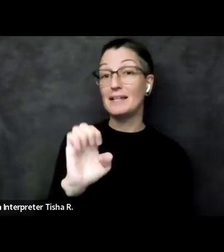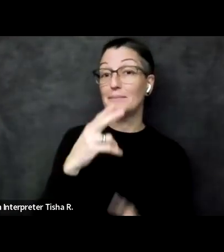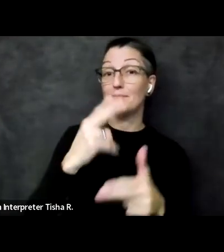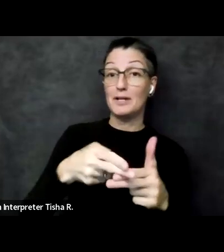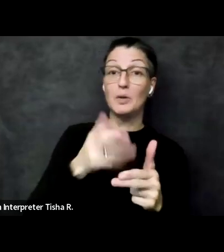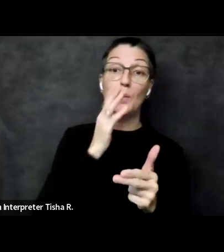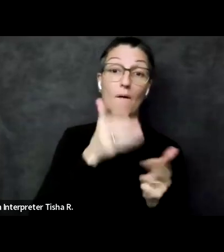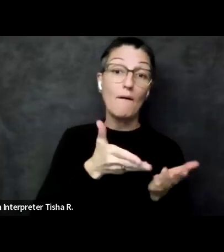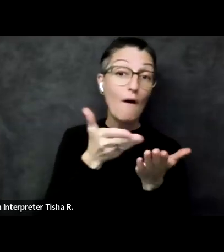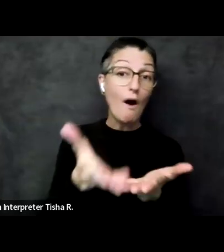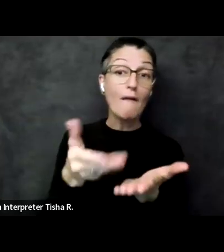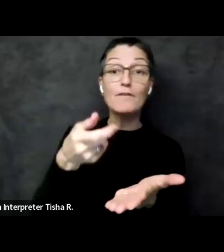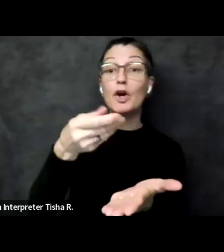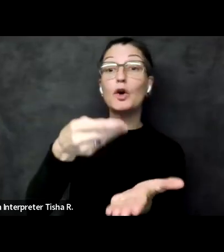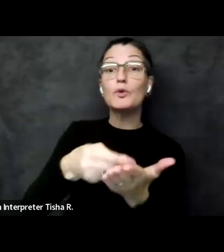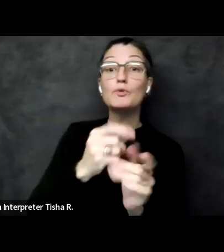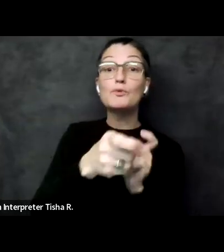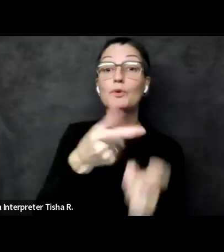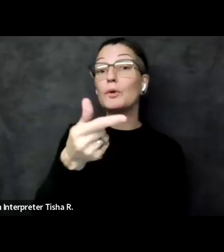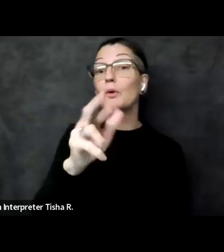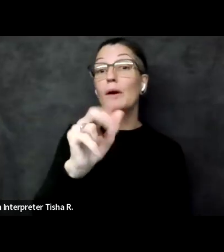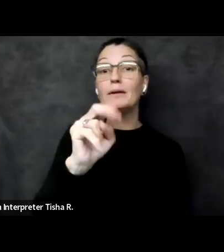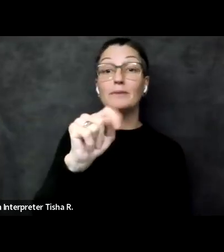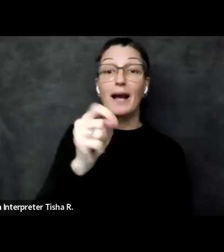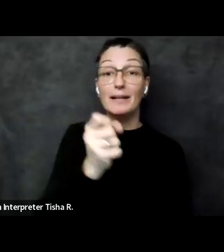grants next year, developing masterclasses